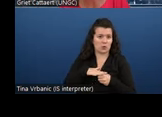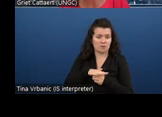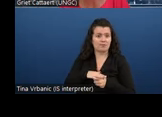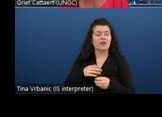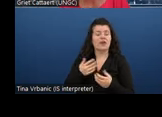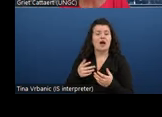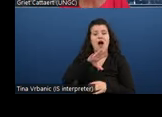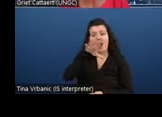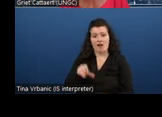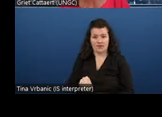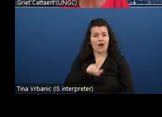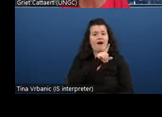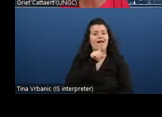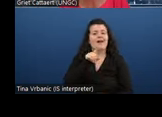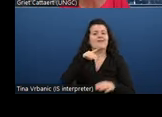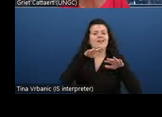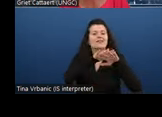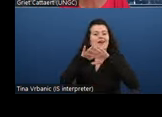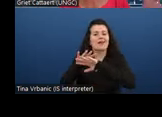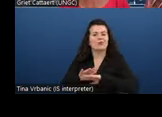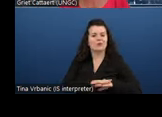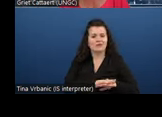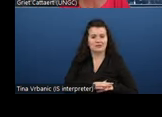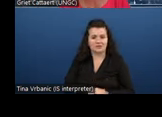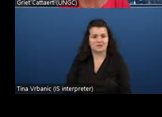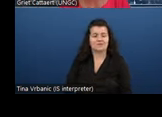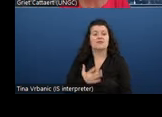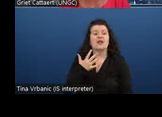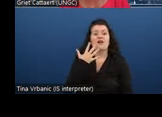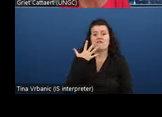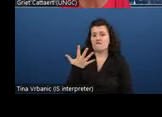Africa with five regional hubs, 15:52:29 like we call them we have hubs in